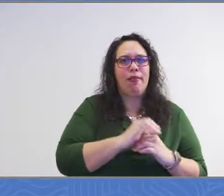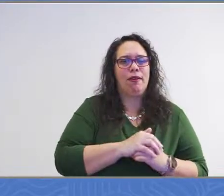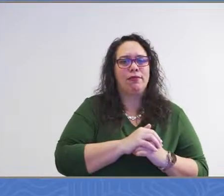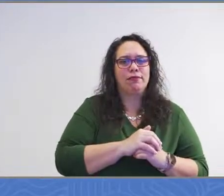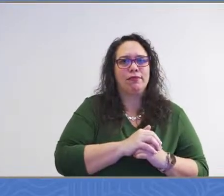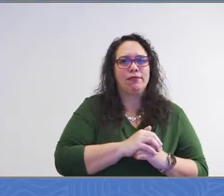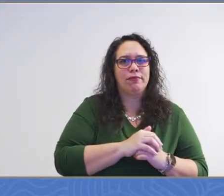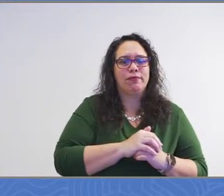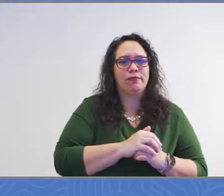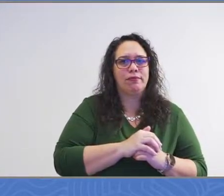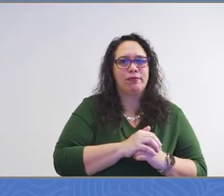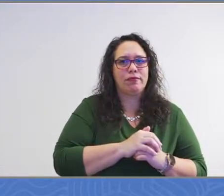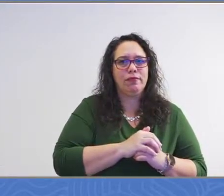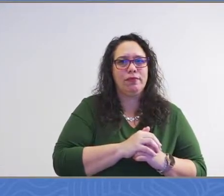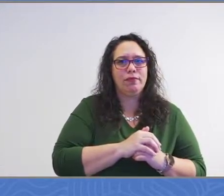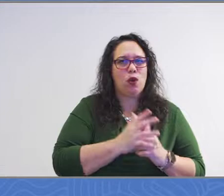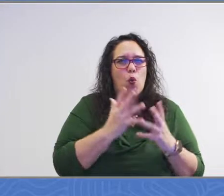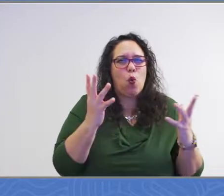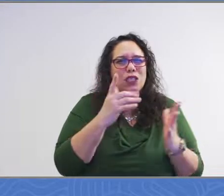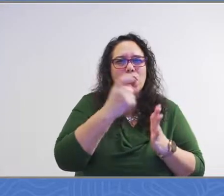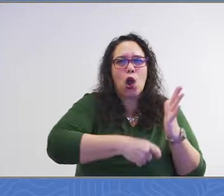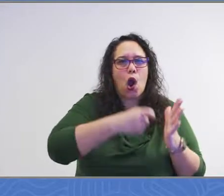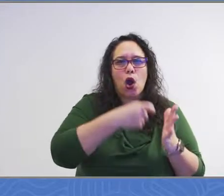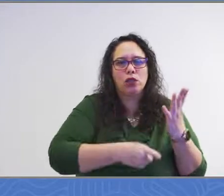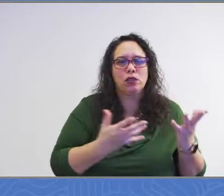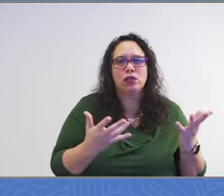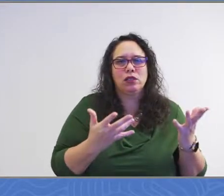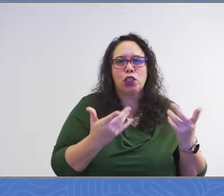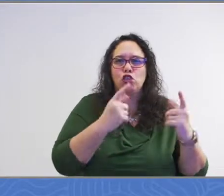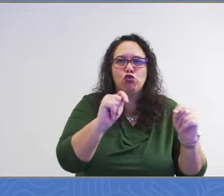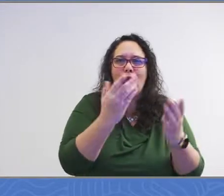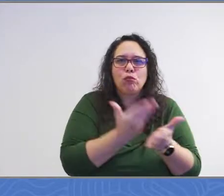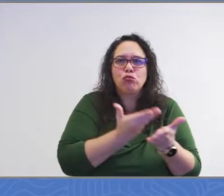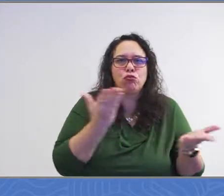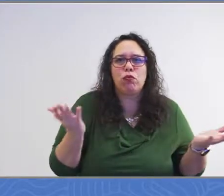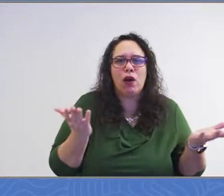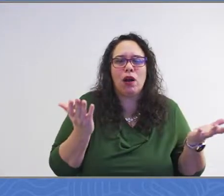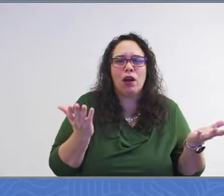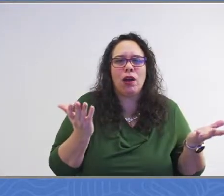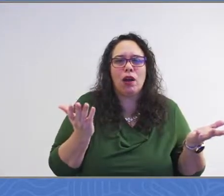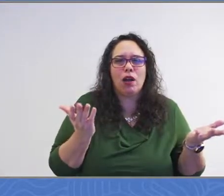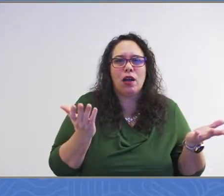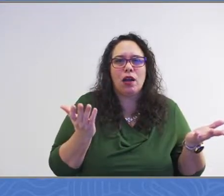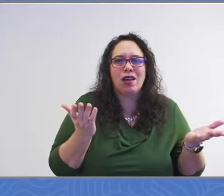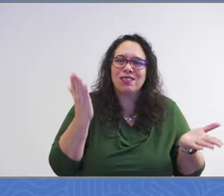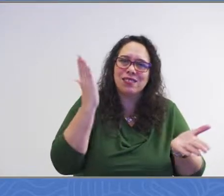What at what cost, what are we trying to prove? Help stop the spread,